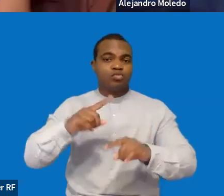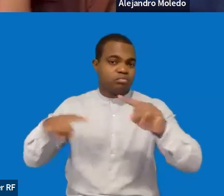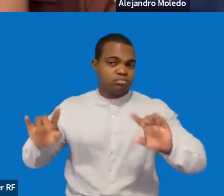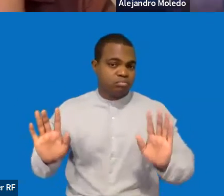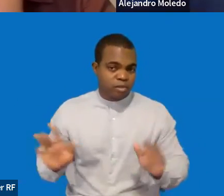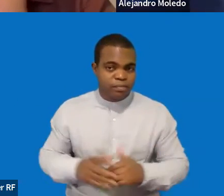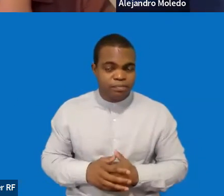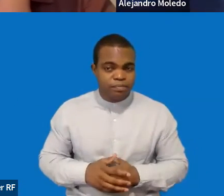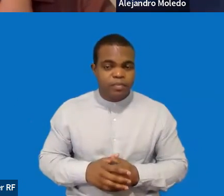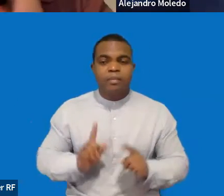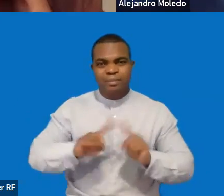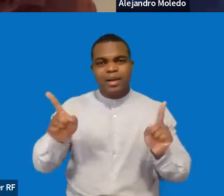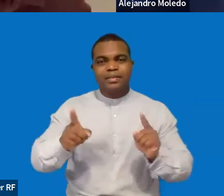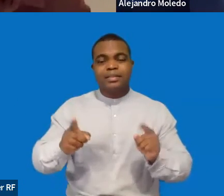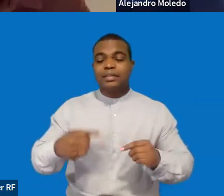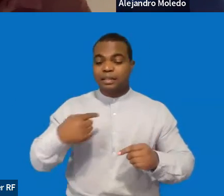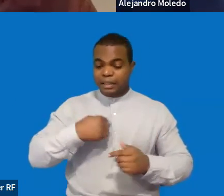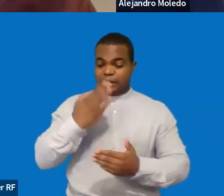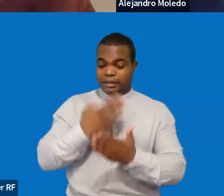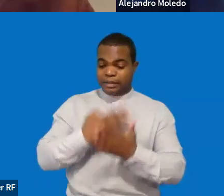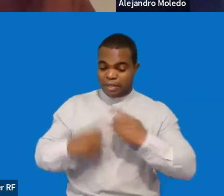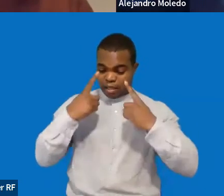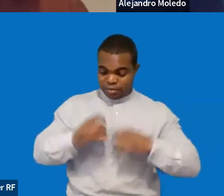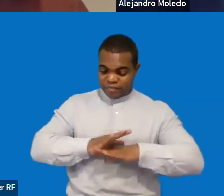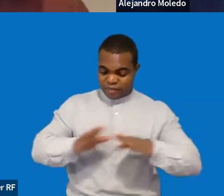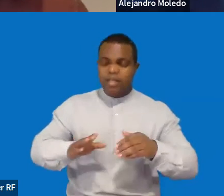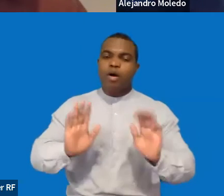We need to take these scenarios into consideration.